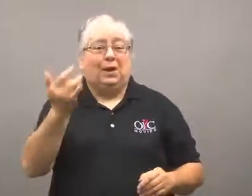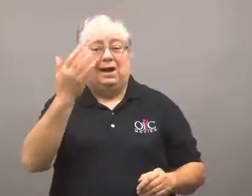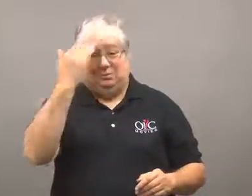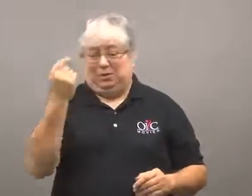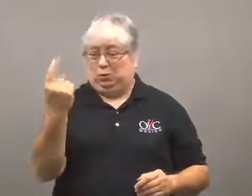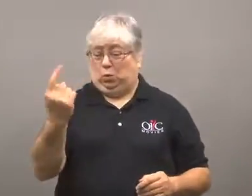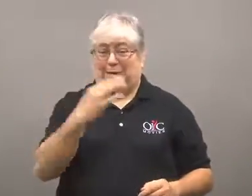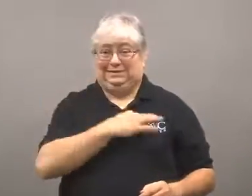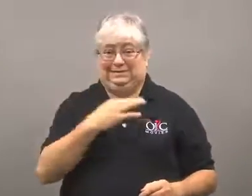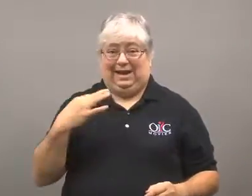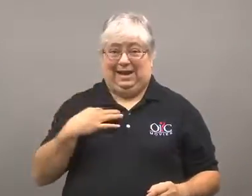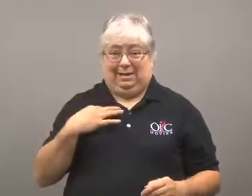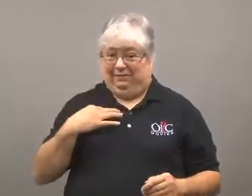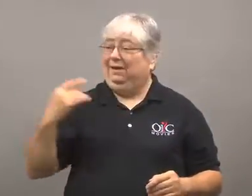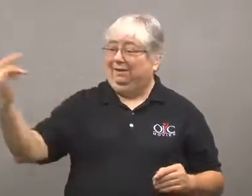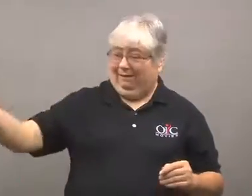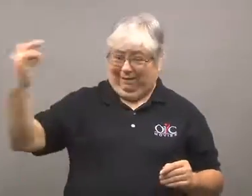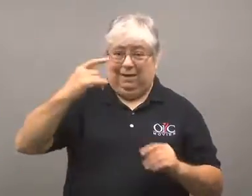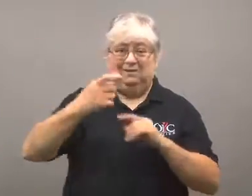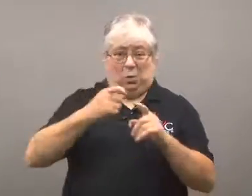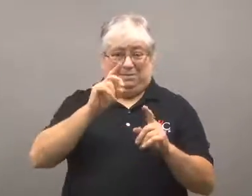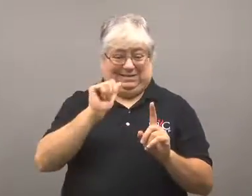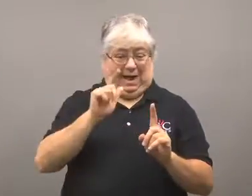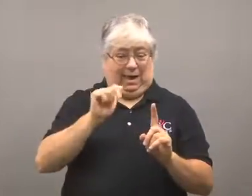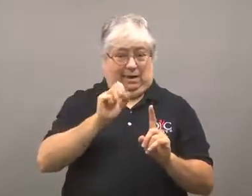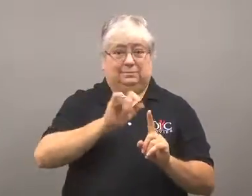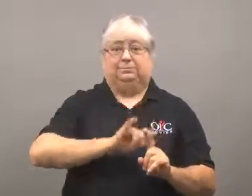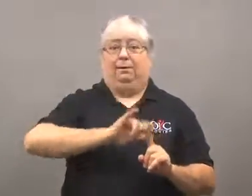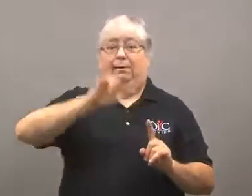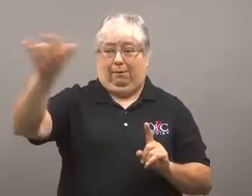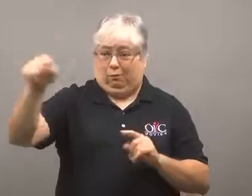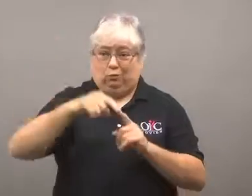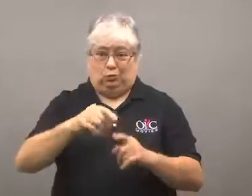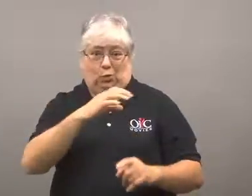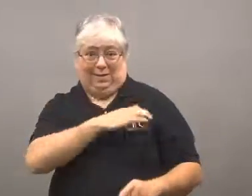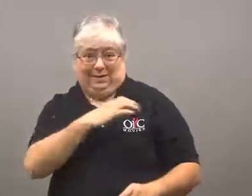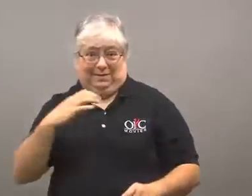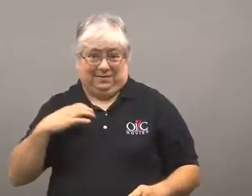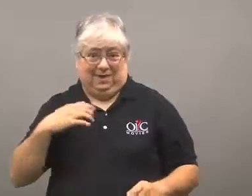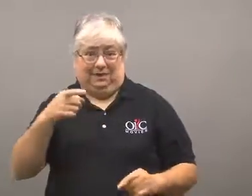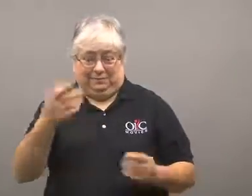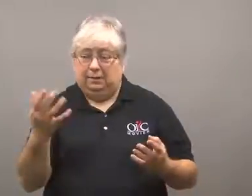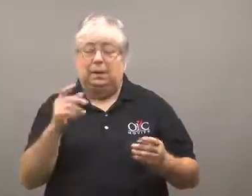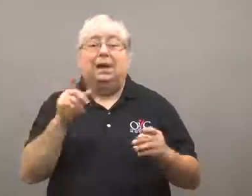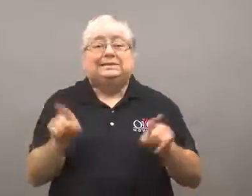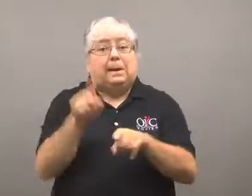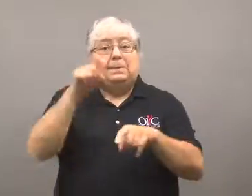A staffer flew from Dallas to Cleveland.